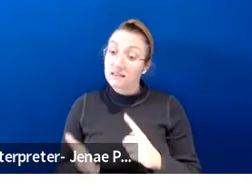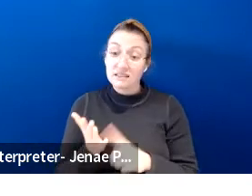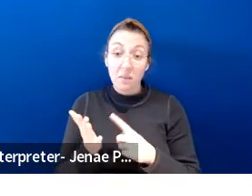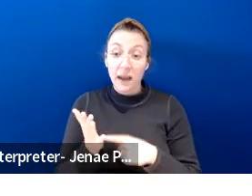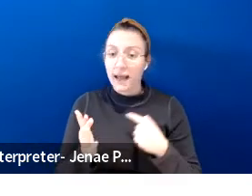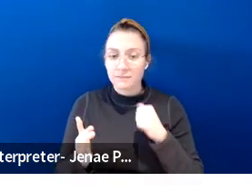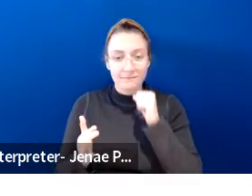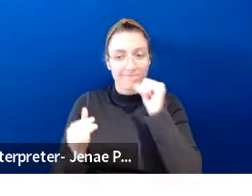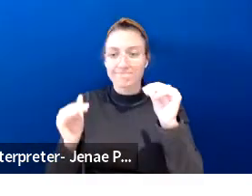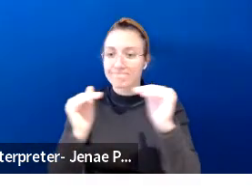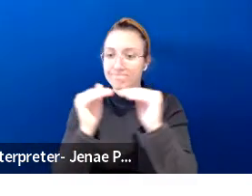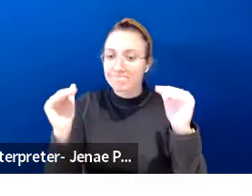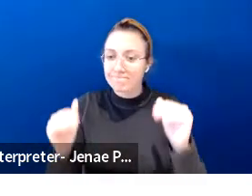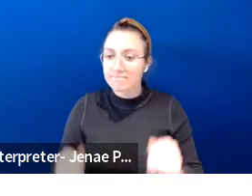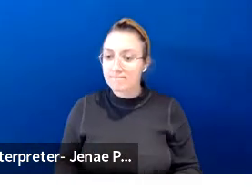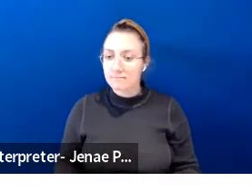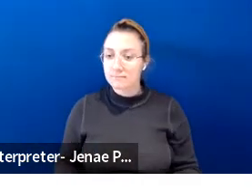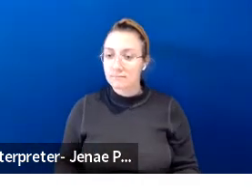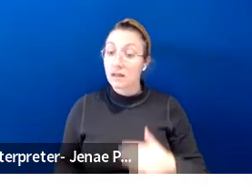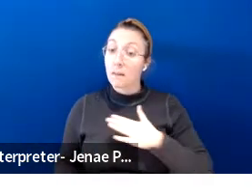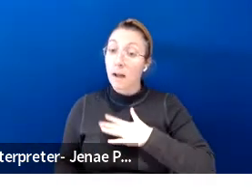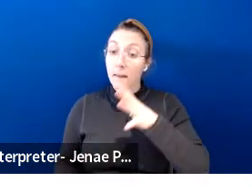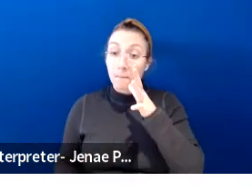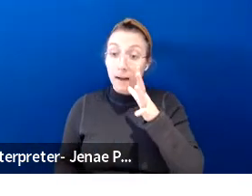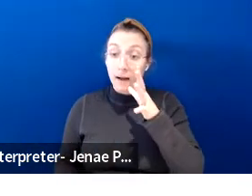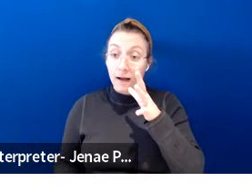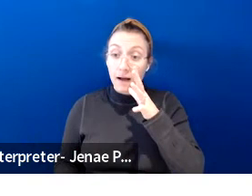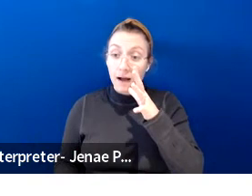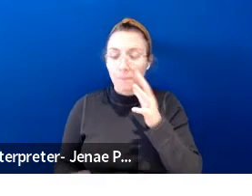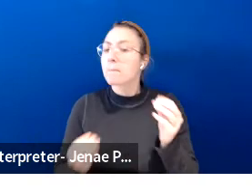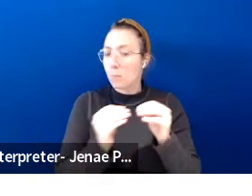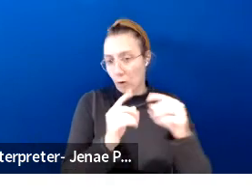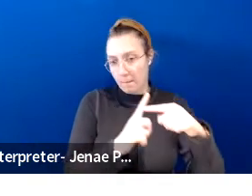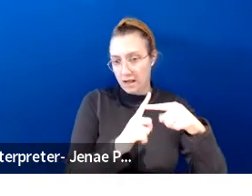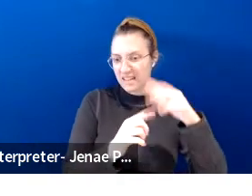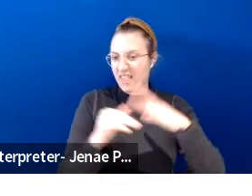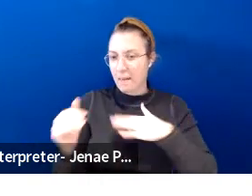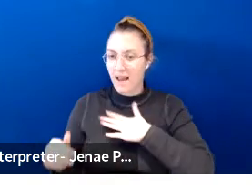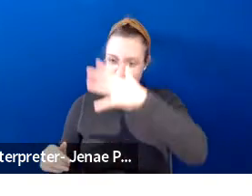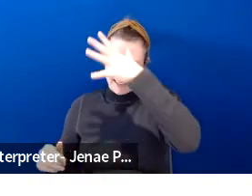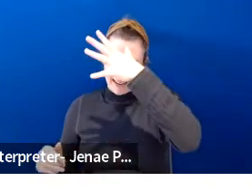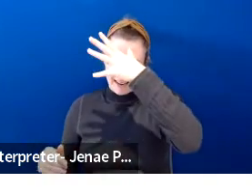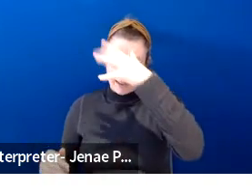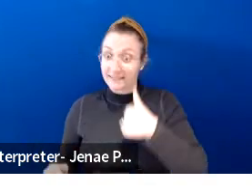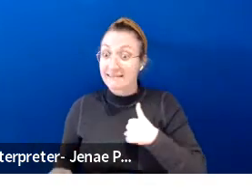And my mom, who is a far more positive person than my dad, and I used to just want to shriek when I was a teenager in my early twenties,